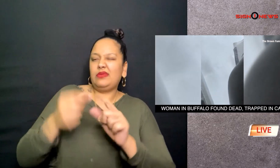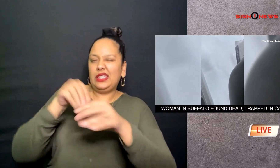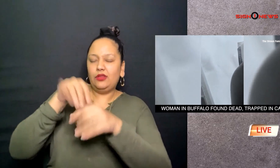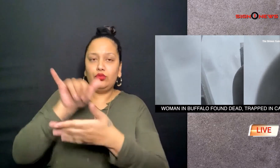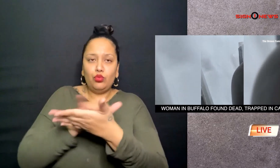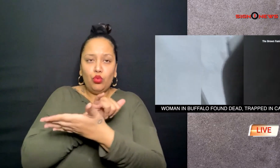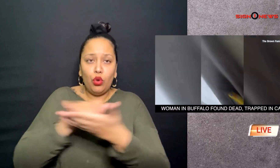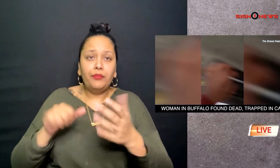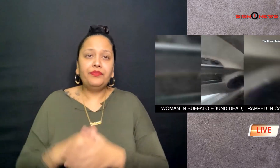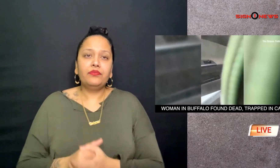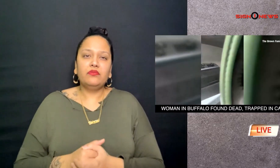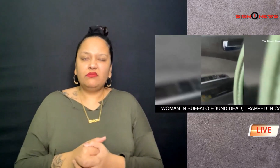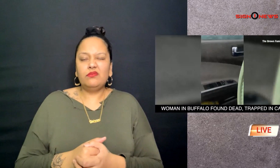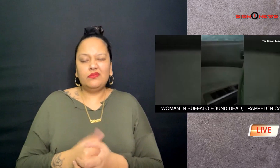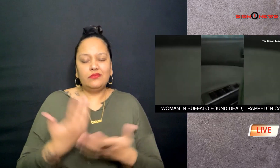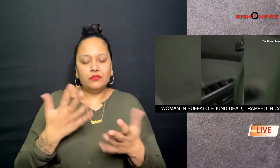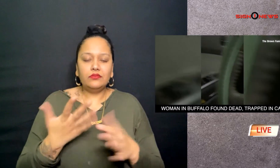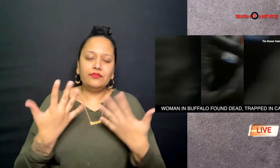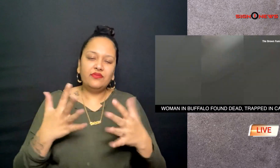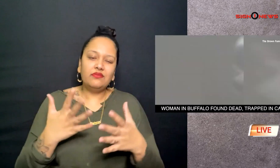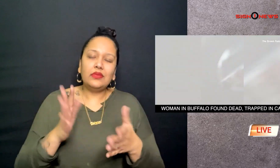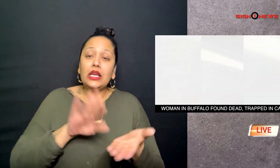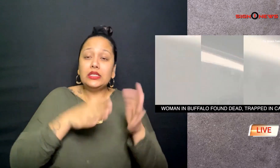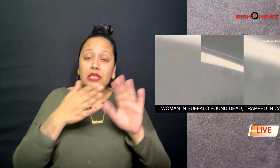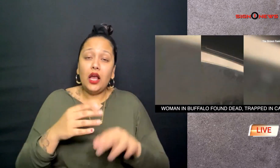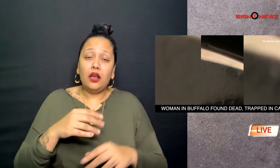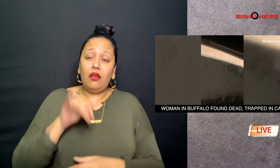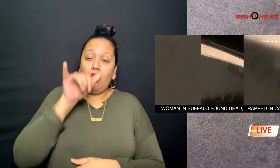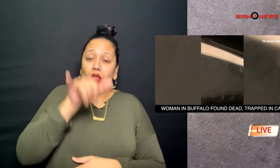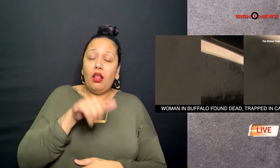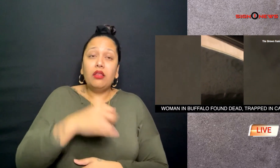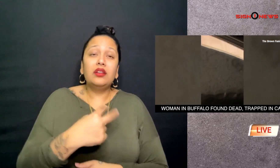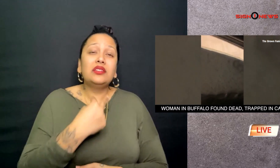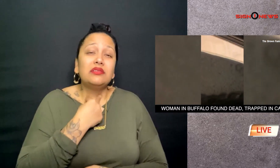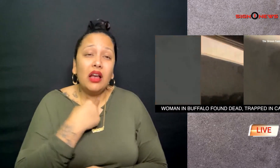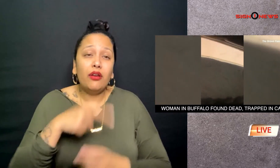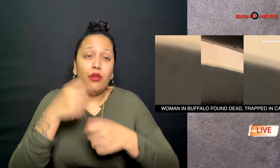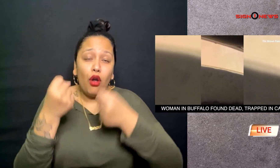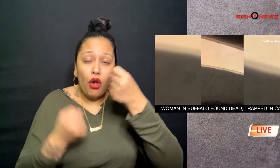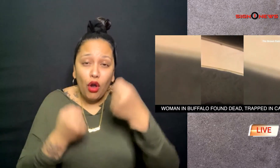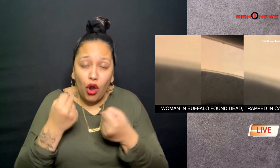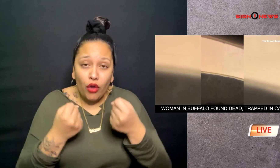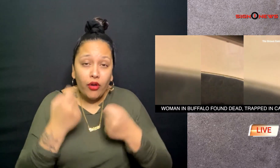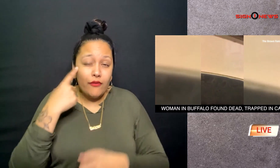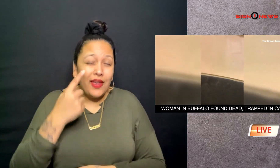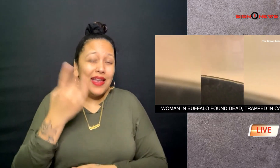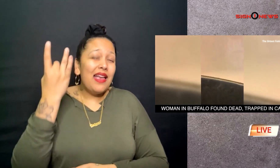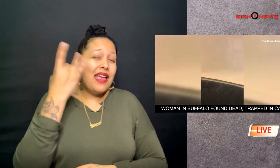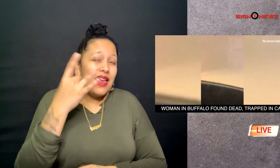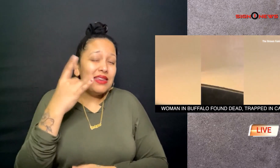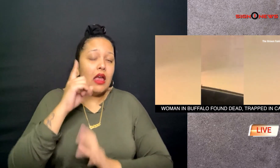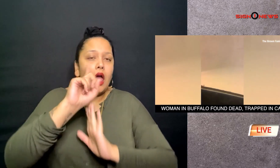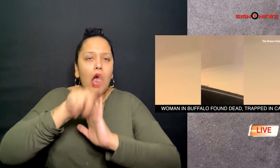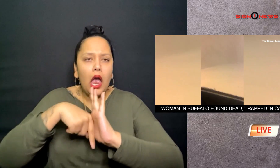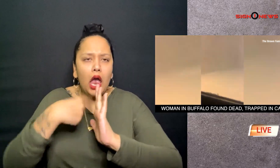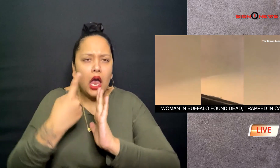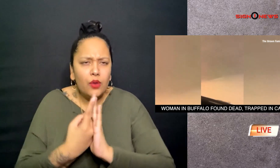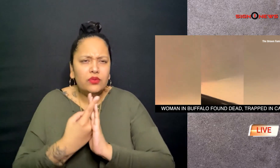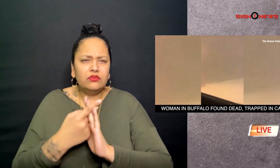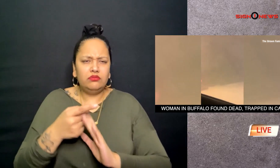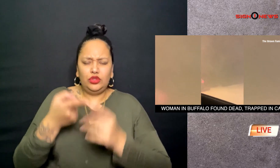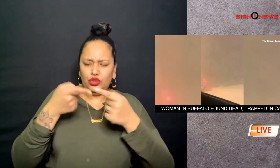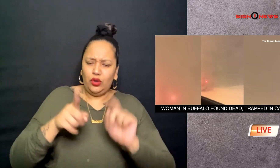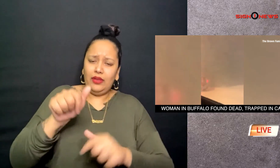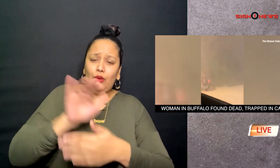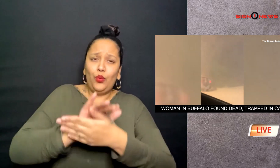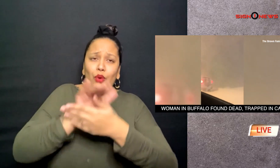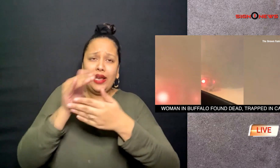a woman in Buffalo New York died after being stranded in her car for 18 hours during this